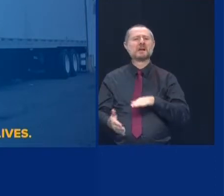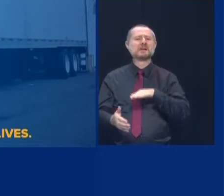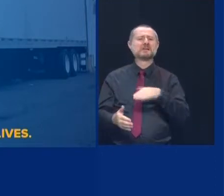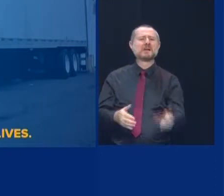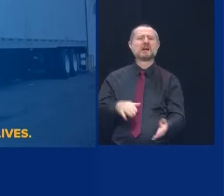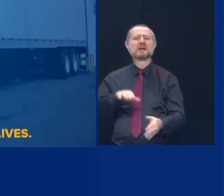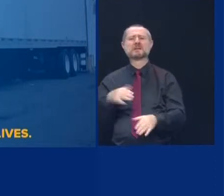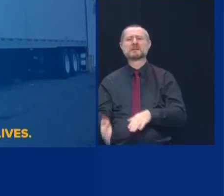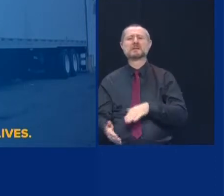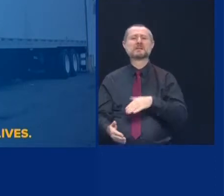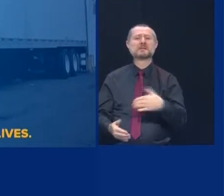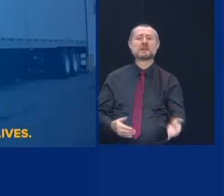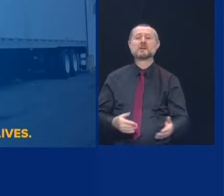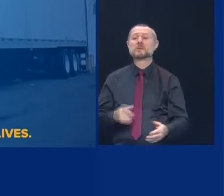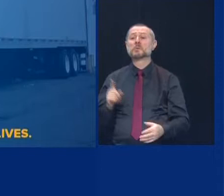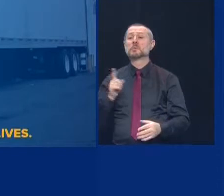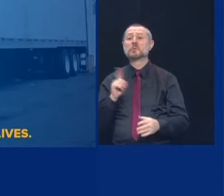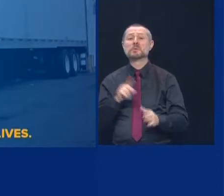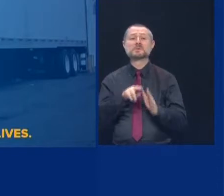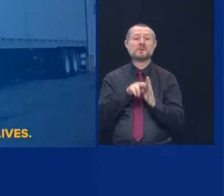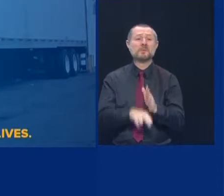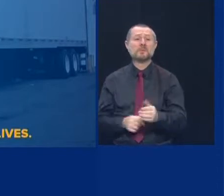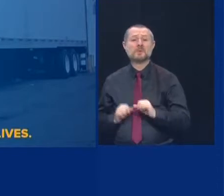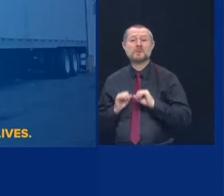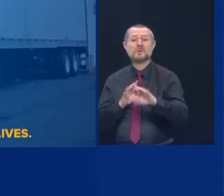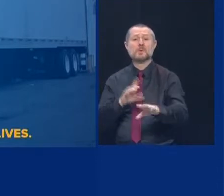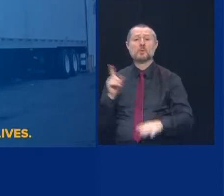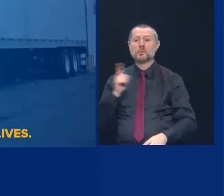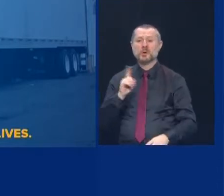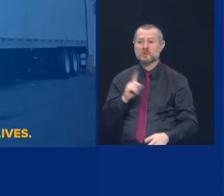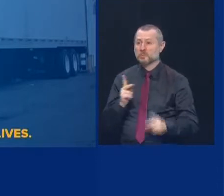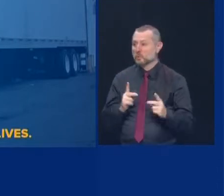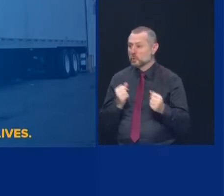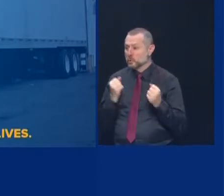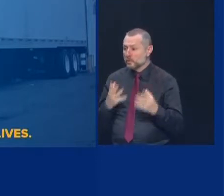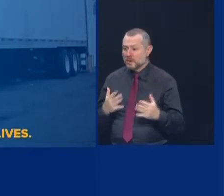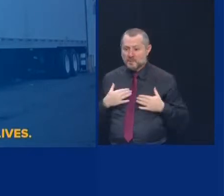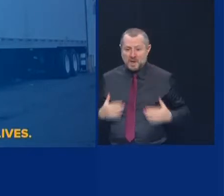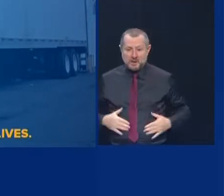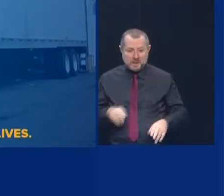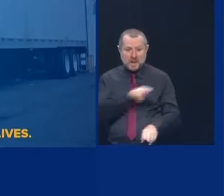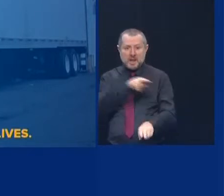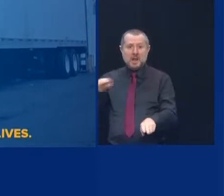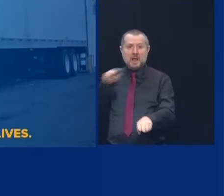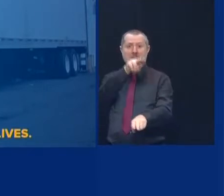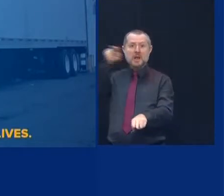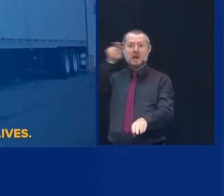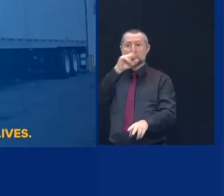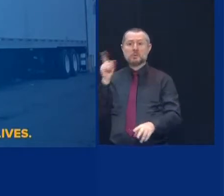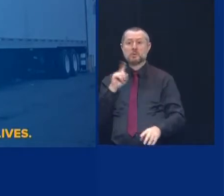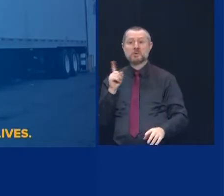WILL GO BACK THERE. DO YOU REMEMBER OVERWHELMING -- HAVING SUCH A LOSS OF LIFE THAT